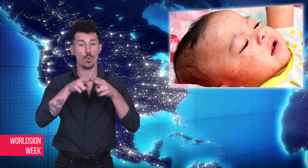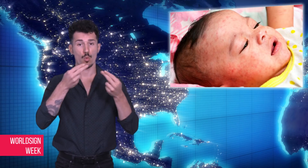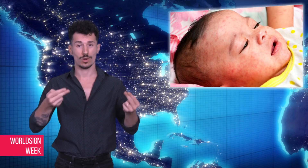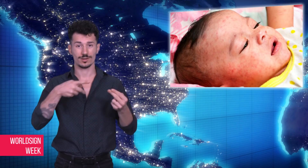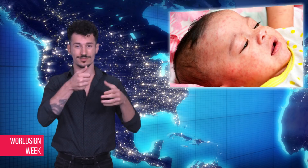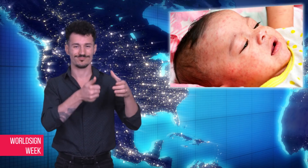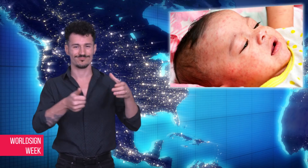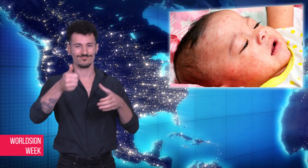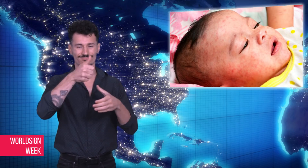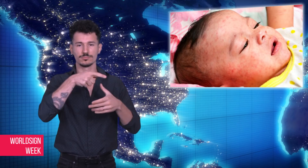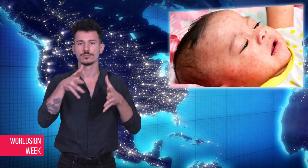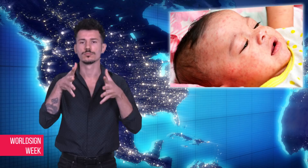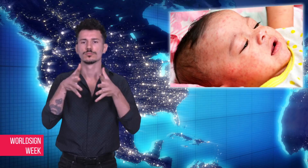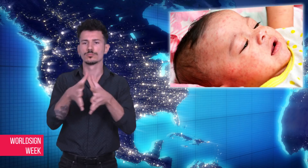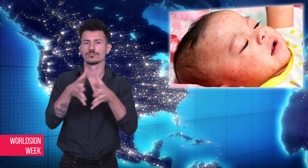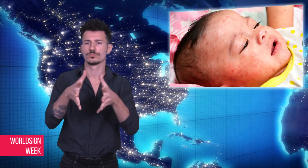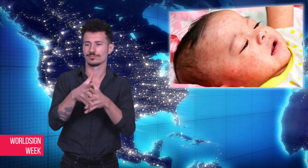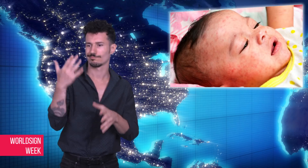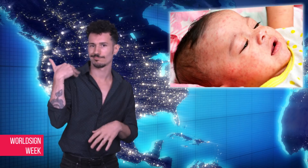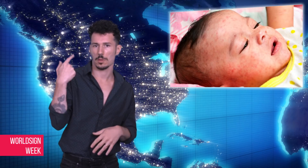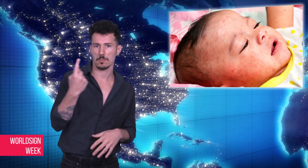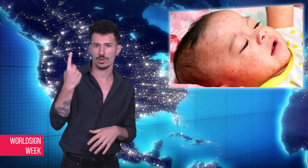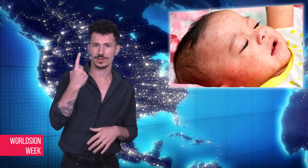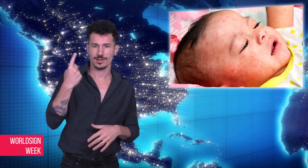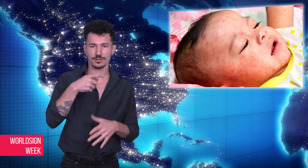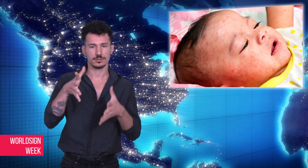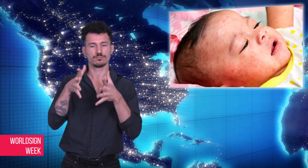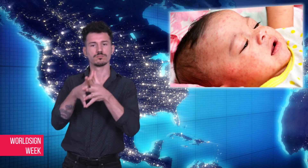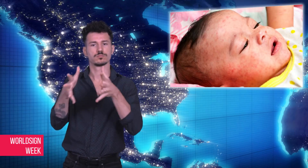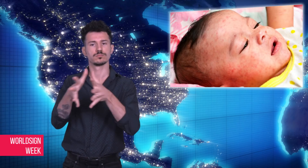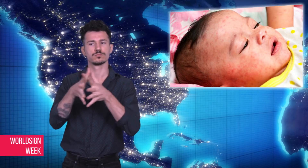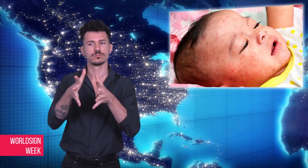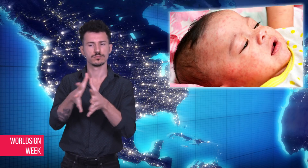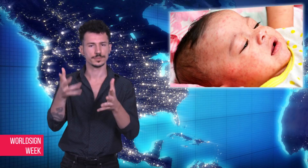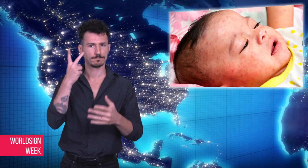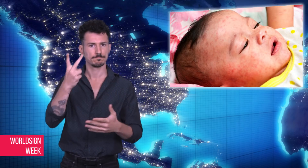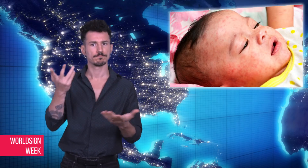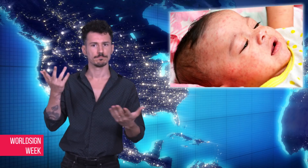A United Nations spokesperson